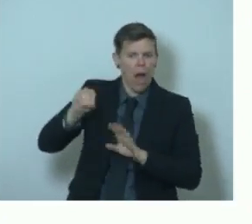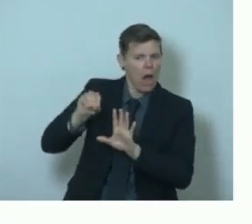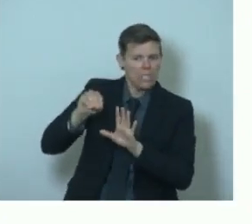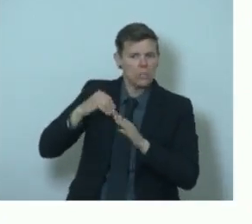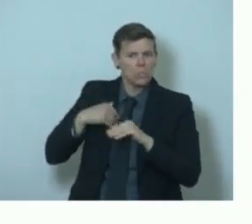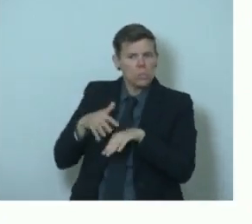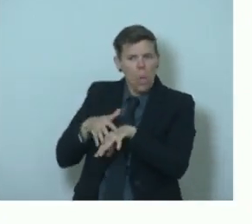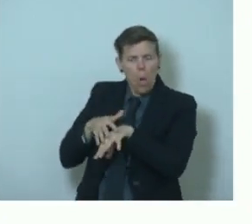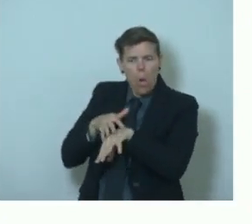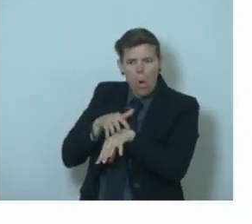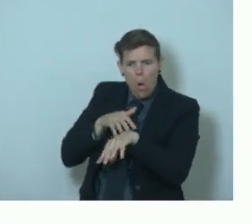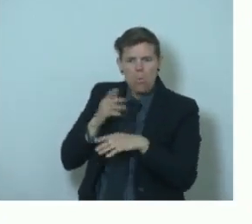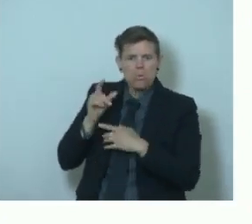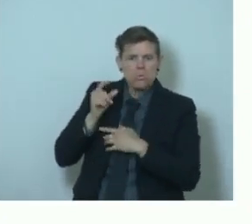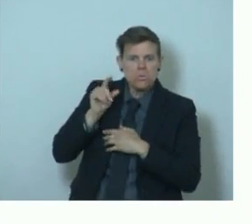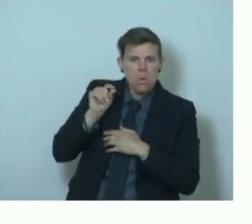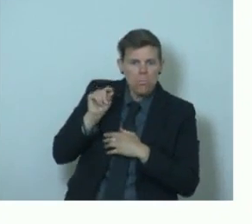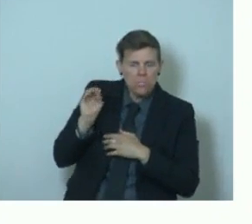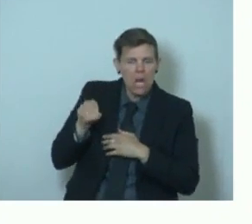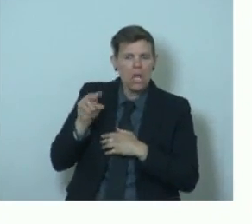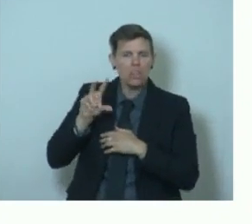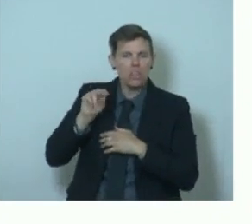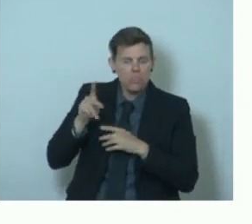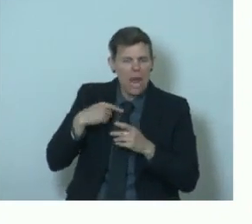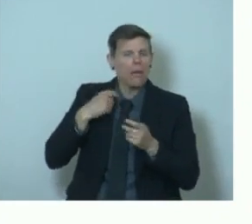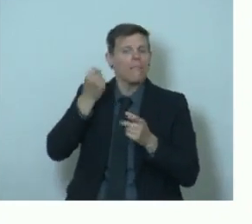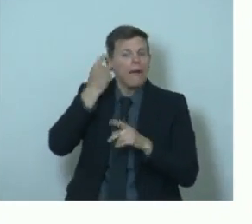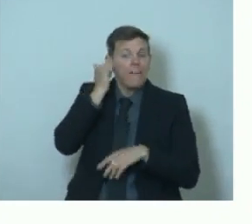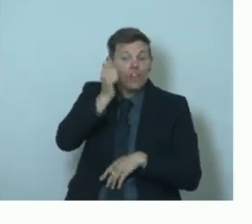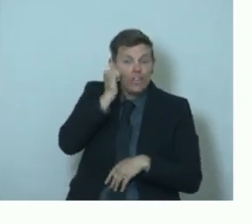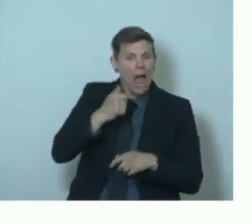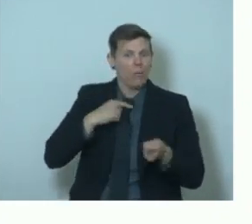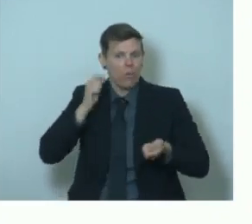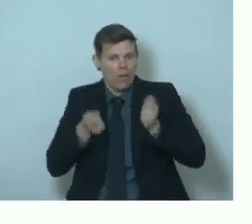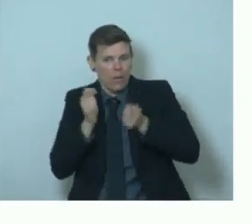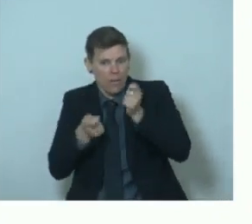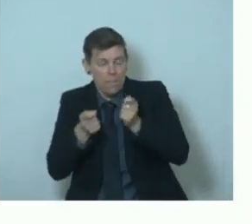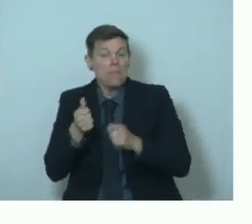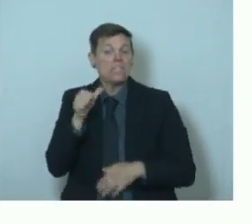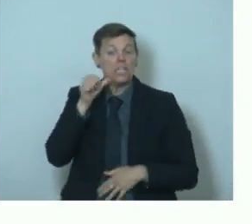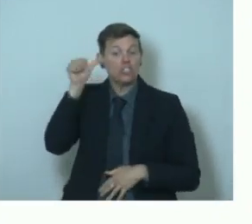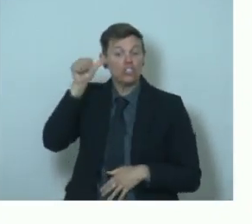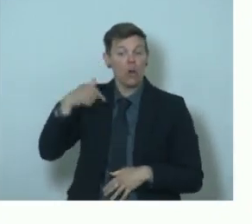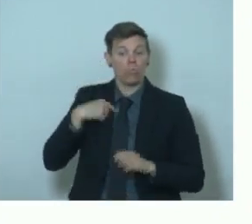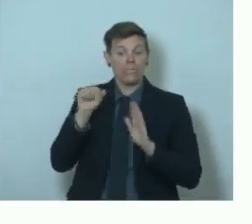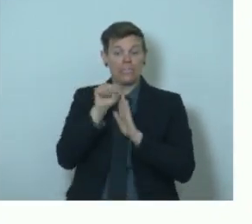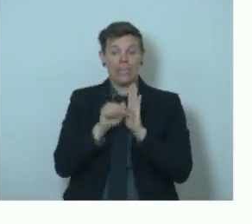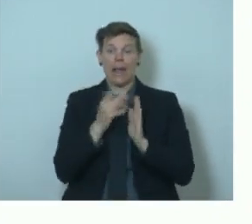NOT COMPLETELY REOPENED BUT TO BEGIN DAYS ONE OF THE PROCESS. THIS CHANGES EVERY DAY.